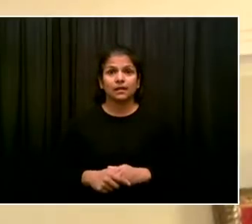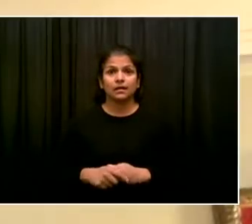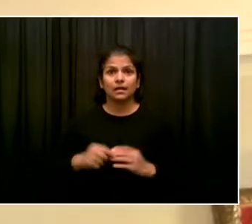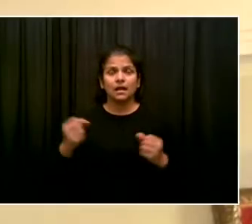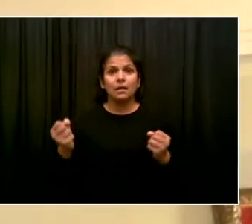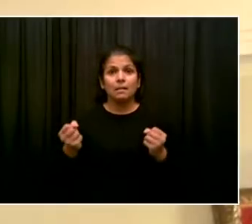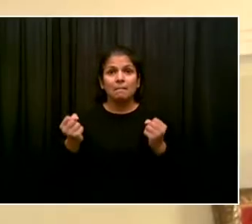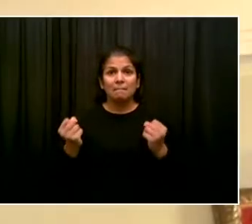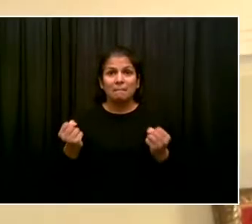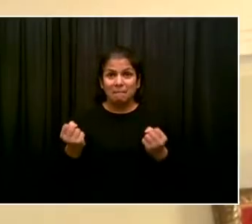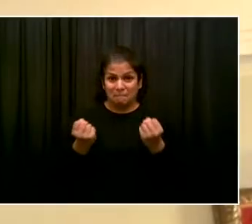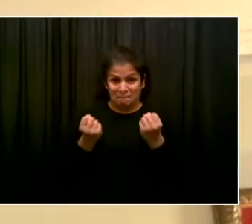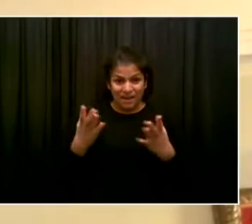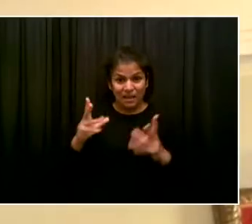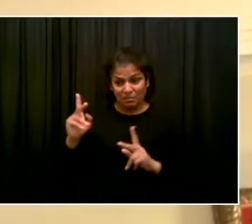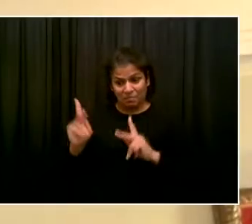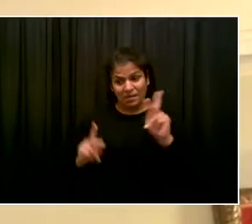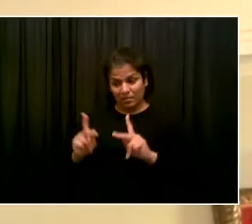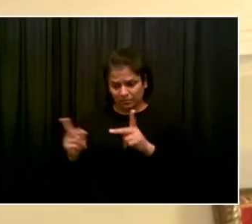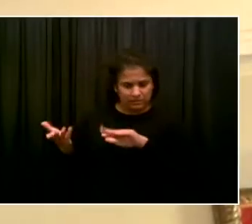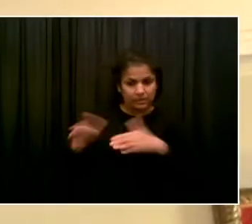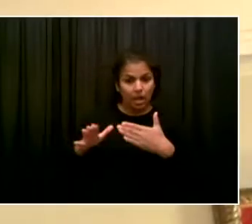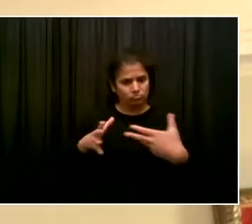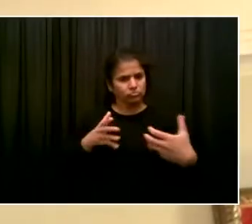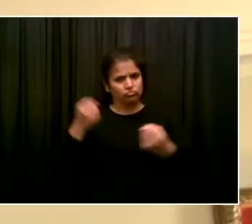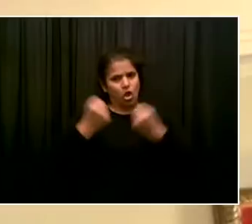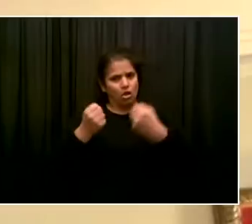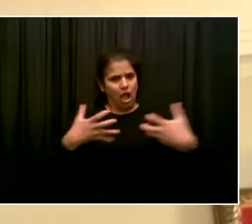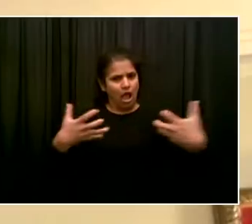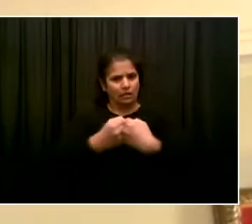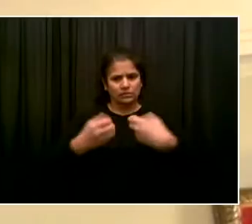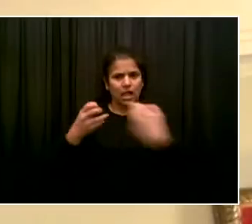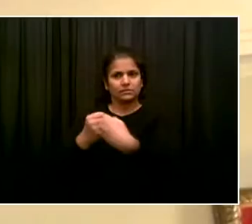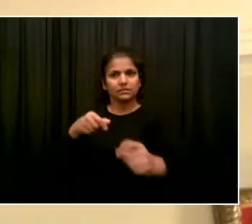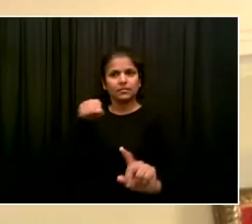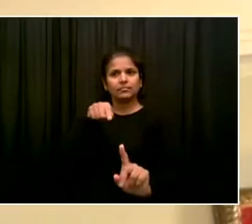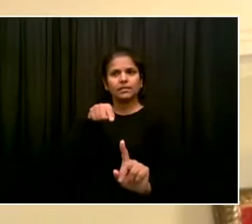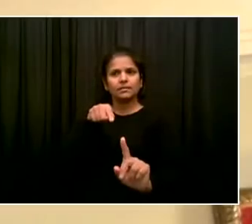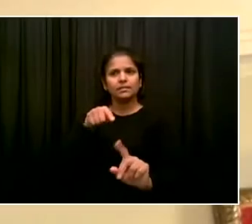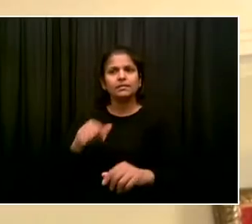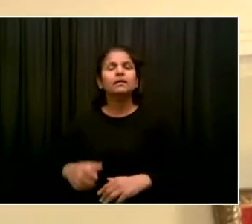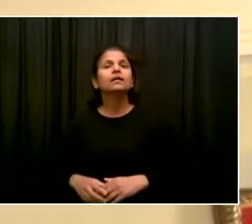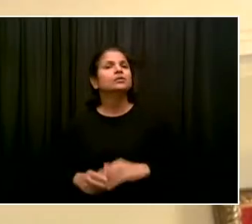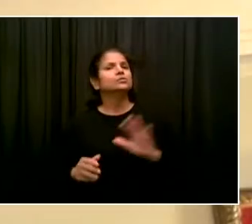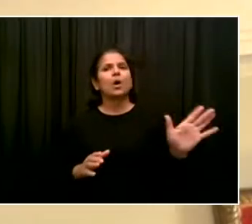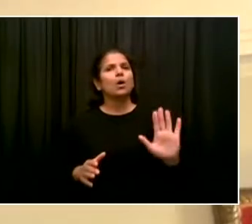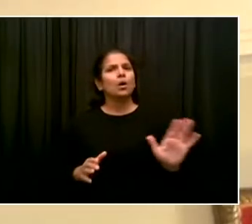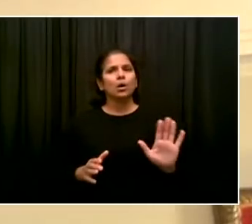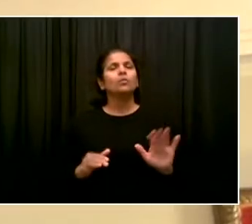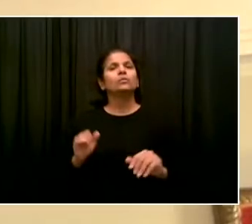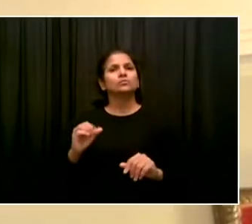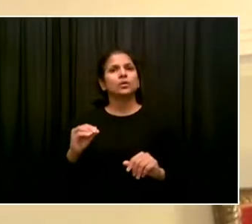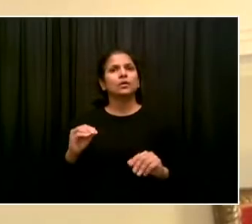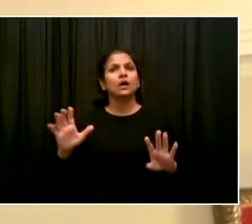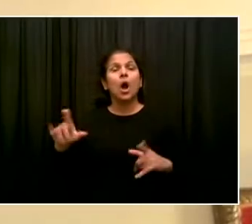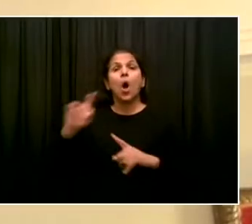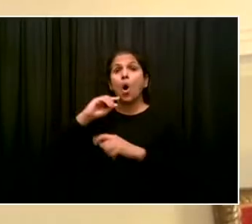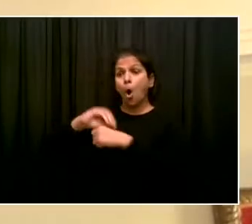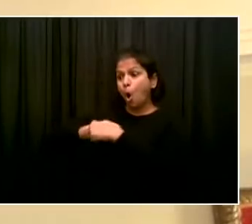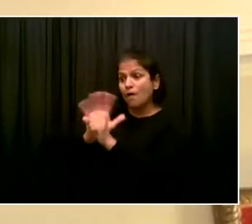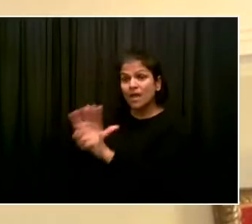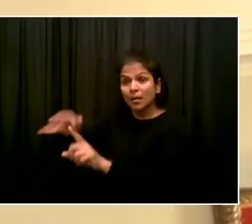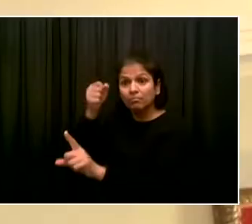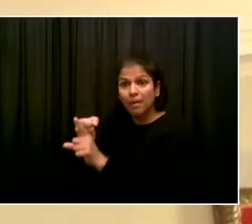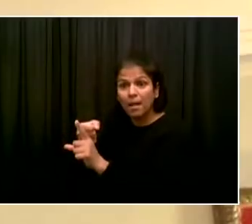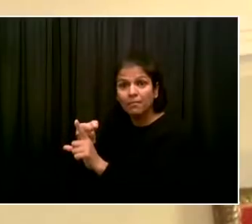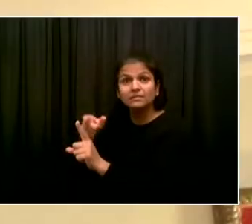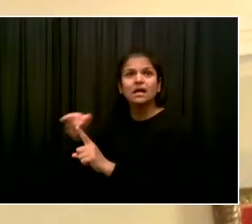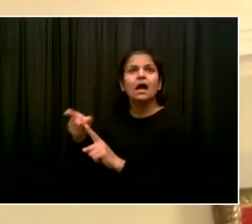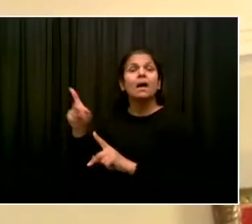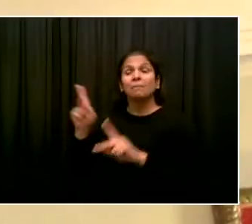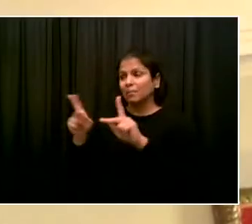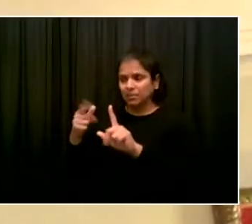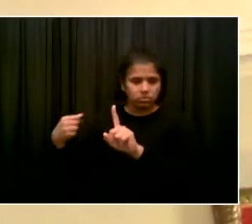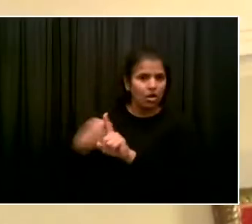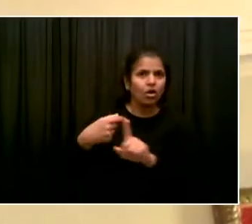AND TRUCK